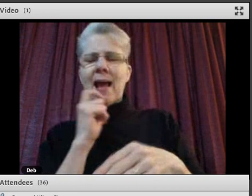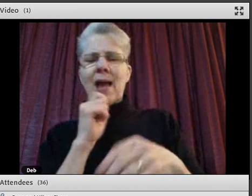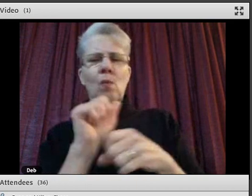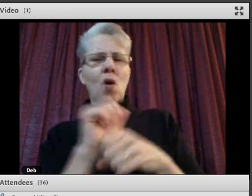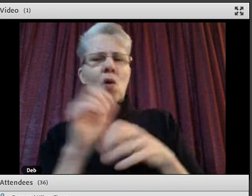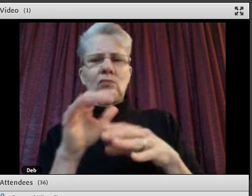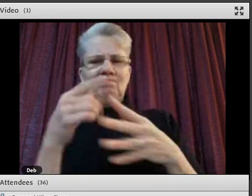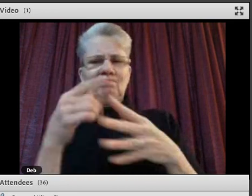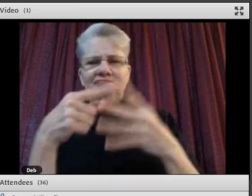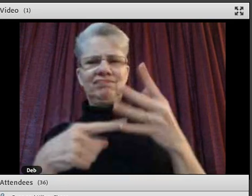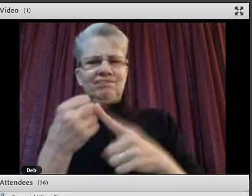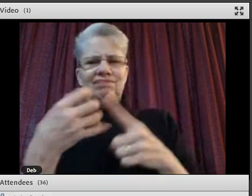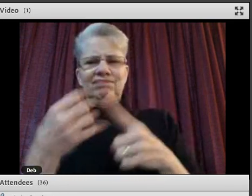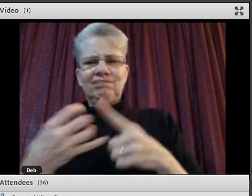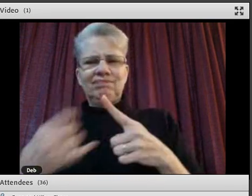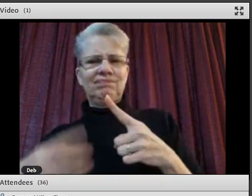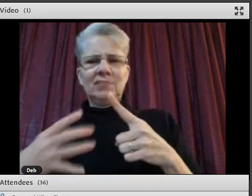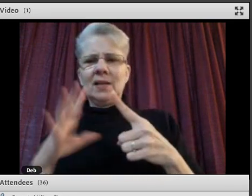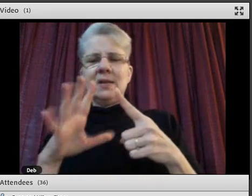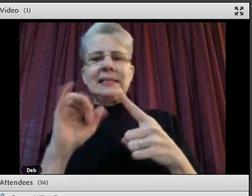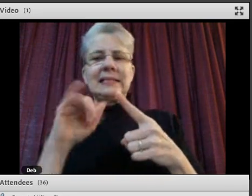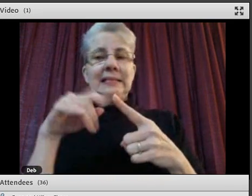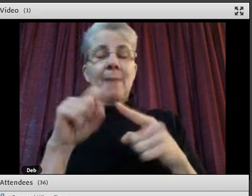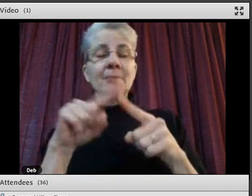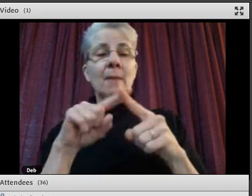I won't walk you through all the steps, 'cause we have a lot we want to share with you today still.